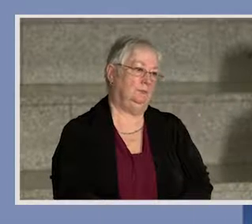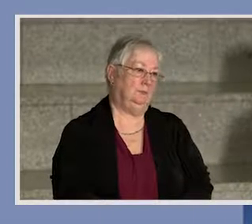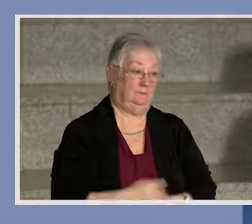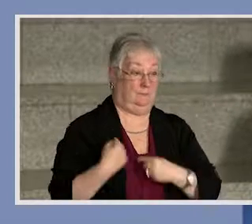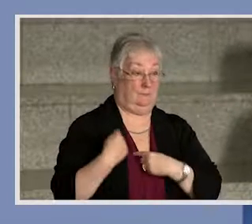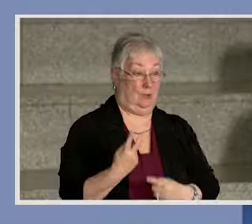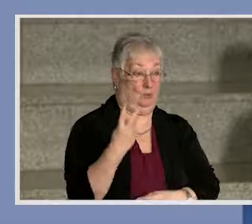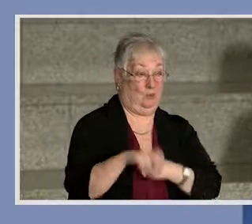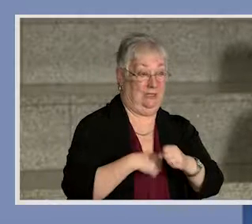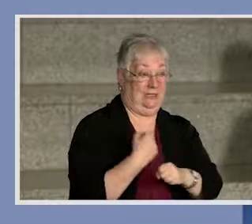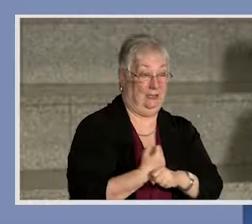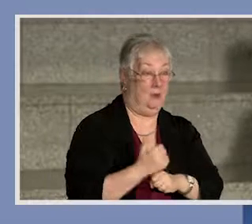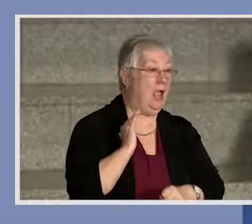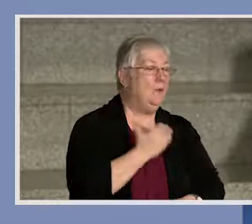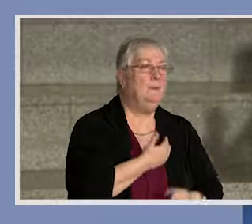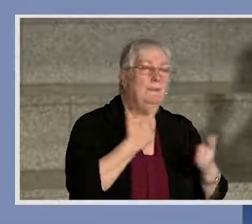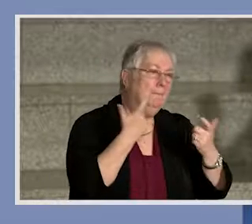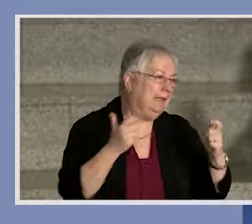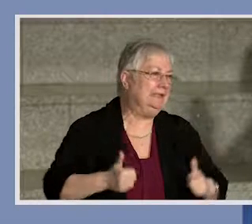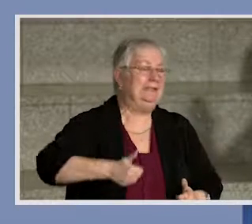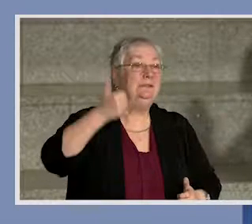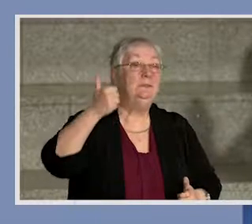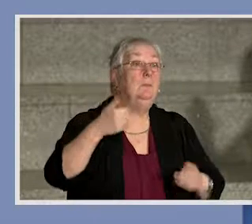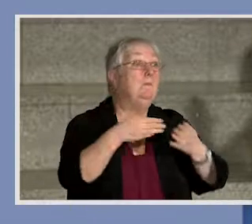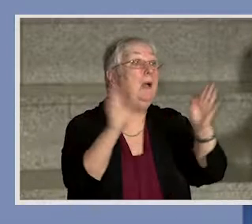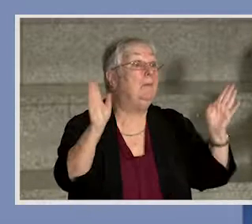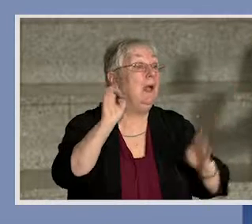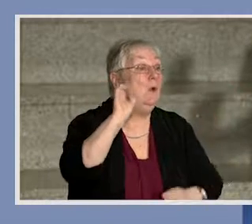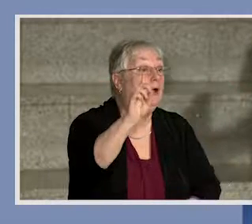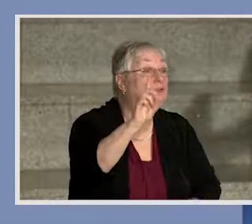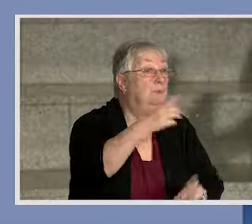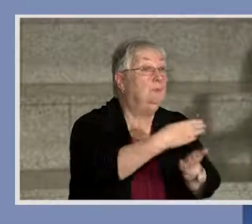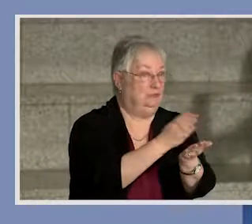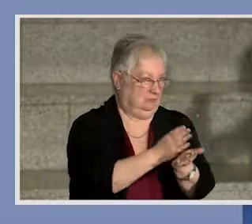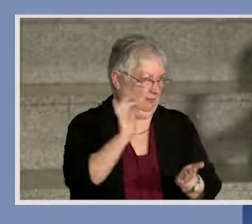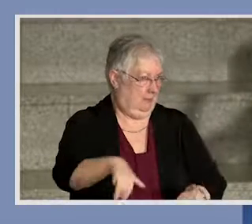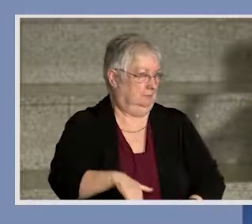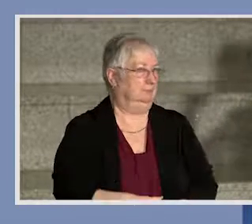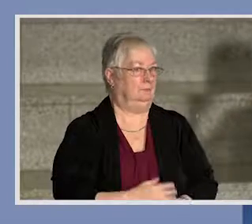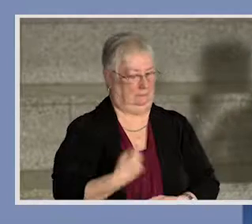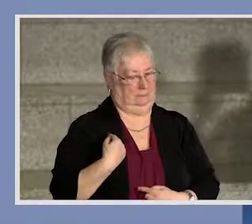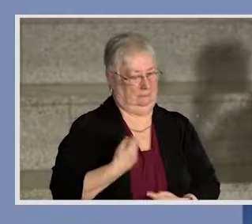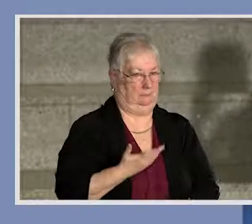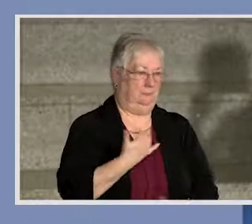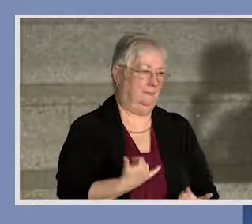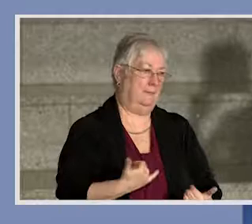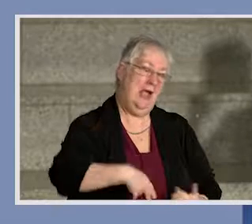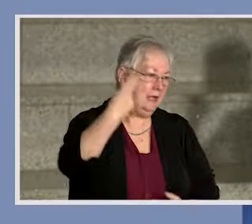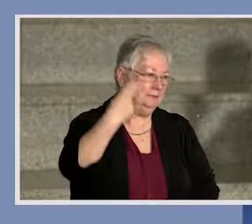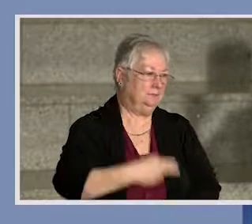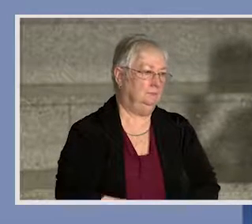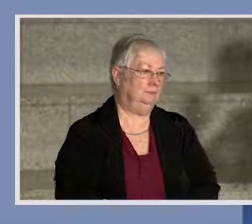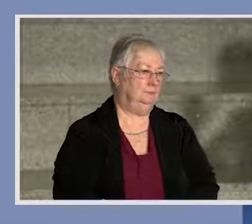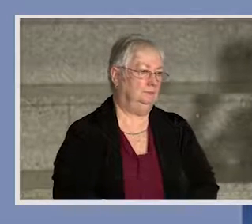DISTRICT OF COLUMBIA. NOT ONLY FOR BUILDINGS, BECAUSE WE WANT ALL OF OUR BUILDINGS TO BE AS BEAUTIFUL AS THIS ONE, BUT